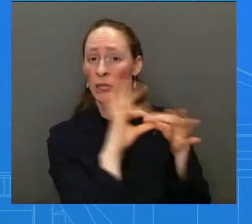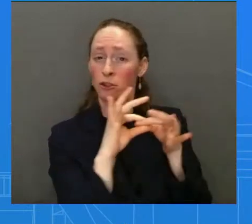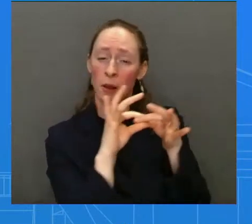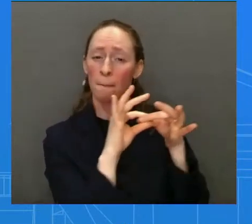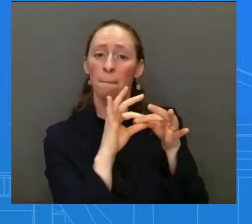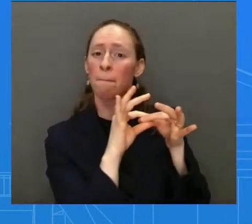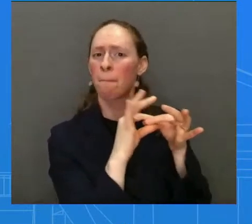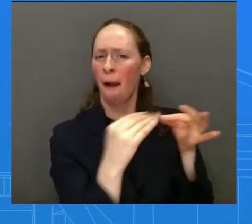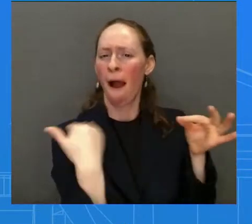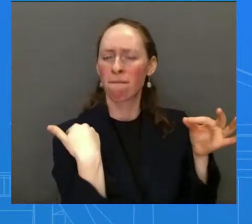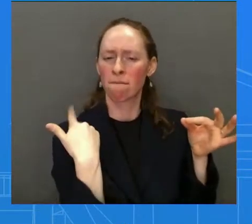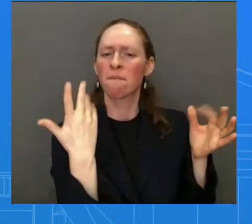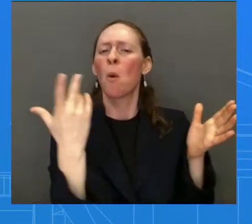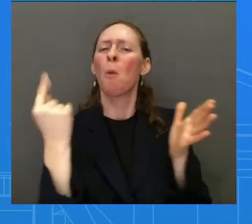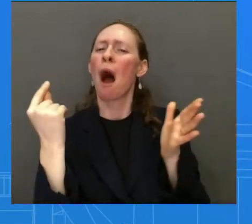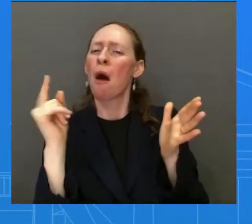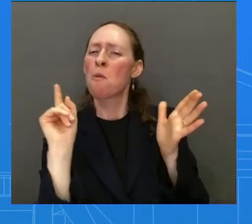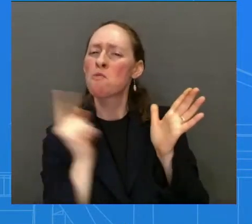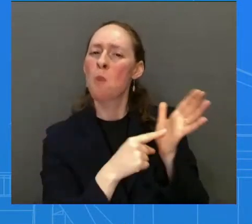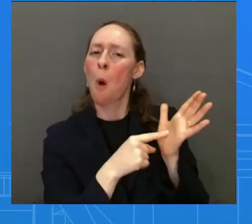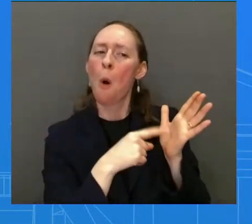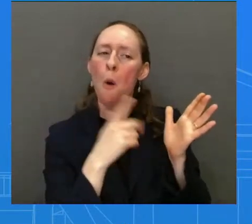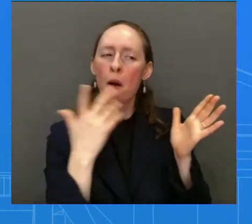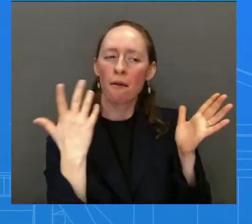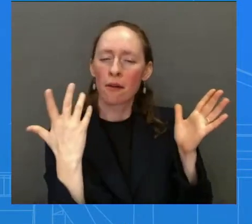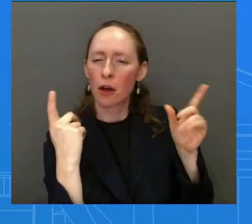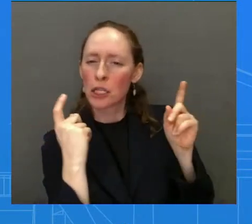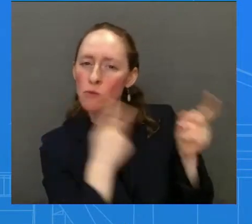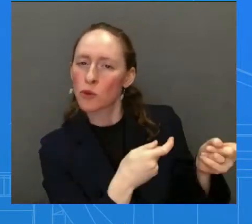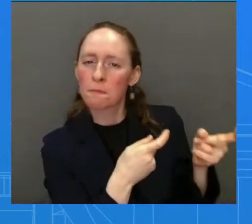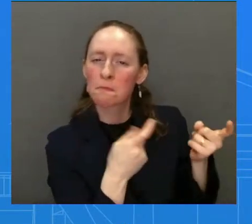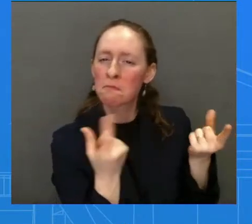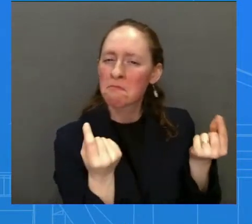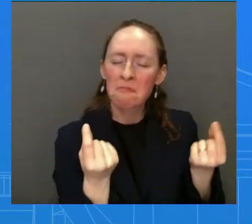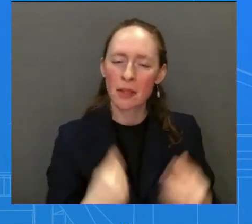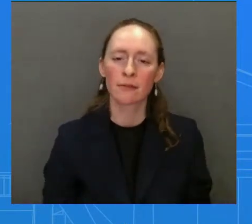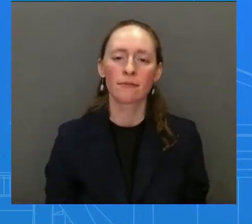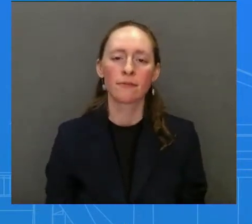I believe March 19th -- he spoke to the Prime Minister. They had a very honest conversation.